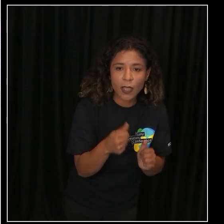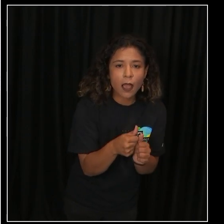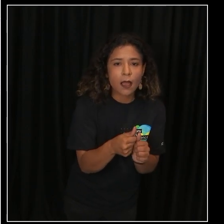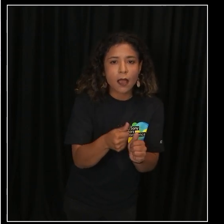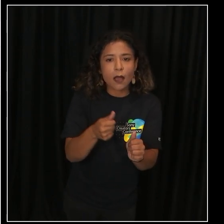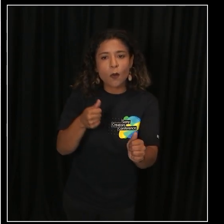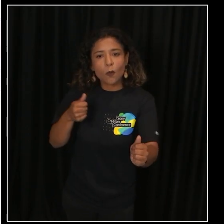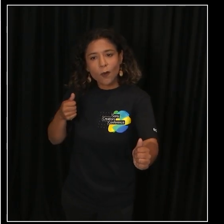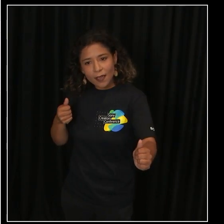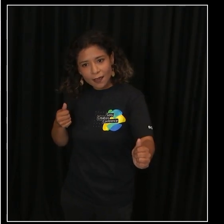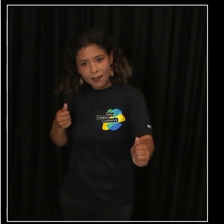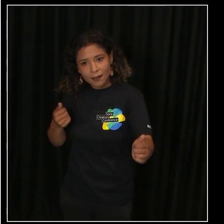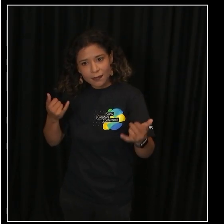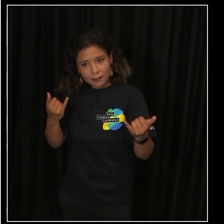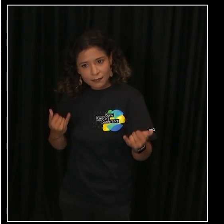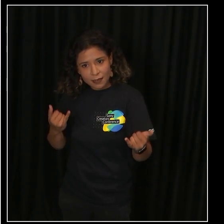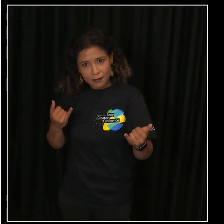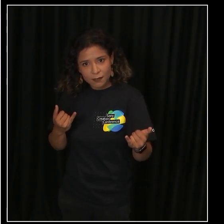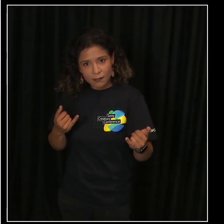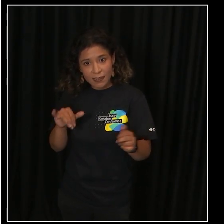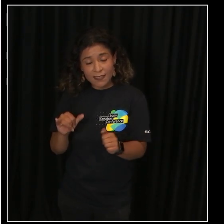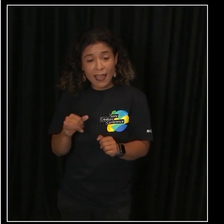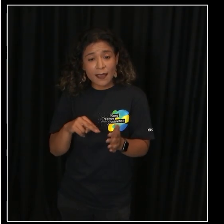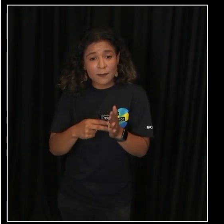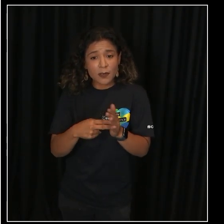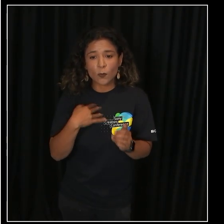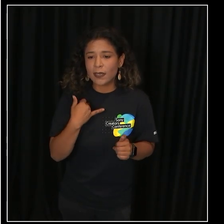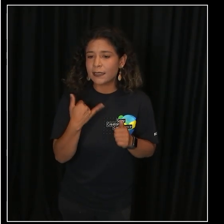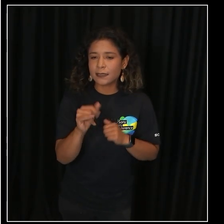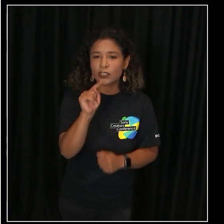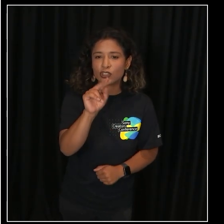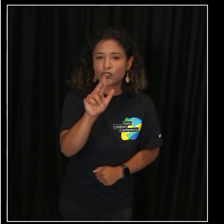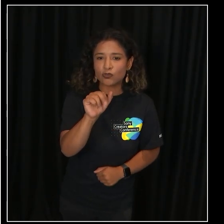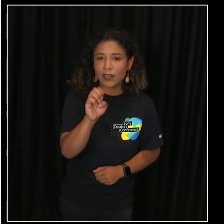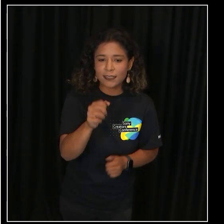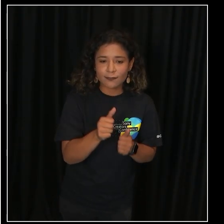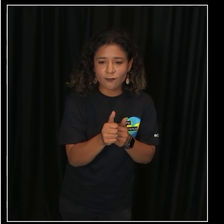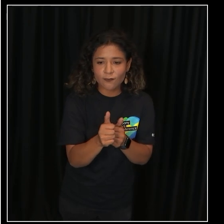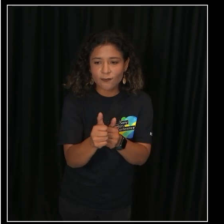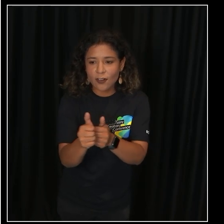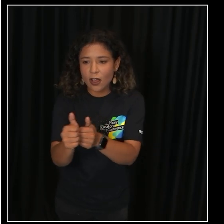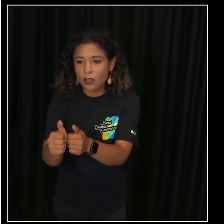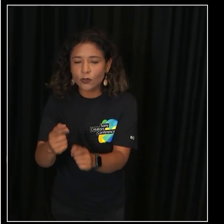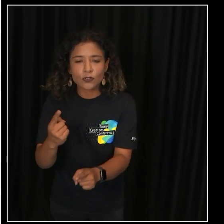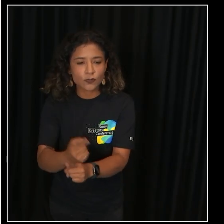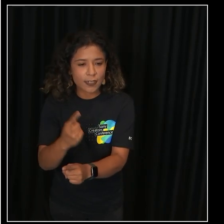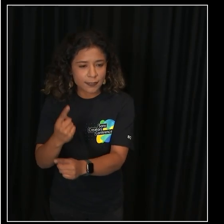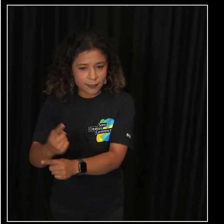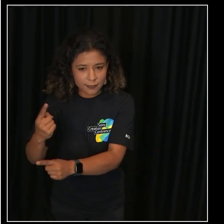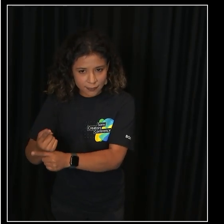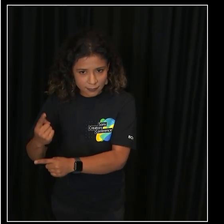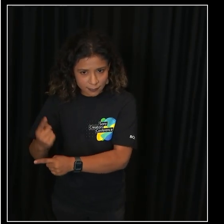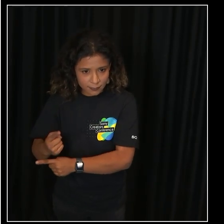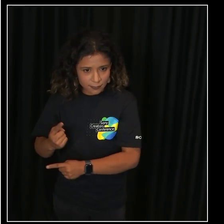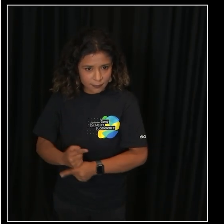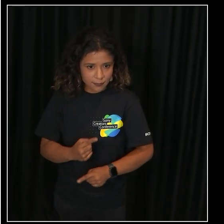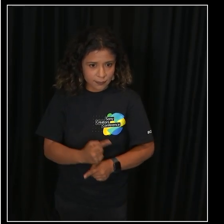And this guarantees you're still tracing it, correct ray in Screen Space. So knowing these three things, we can very, very easily implement our algorithm.